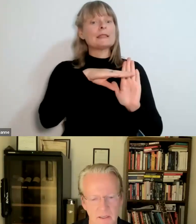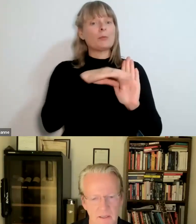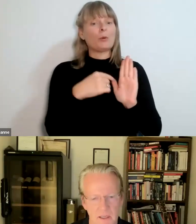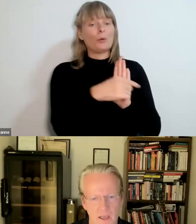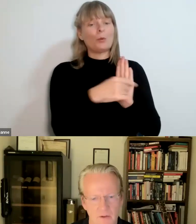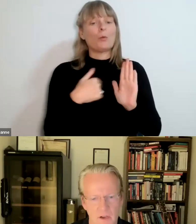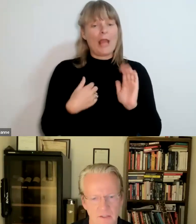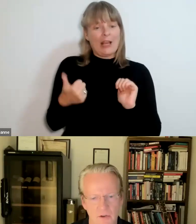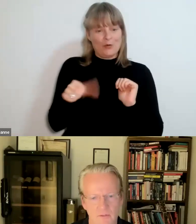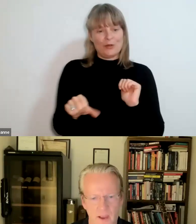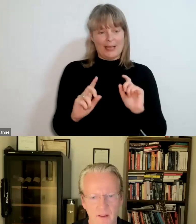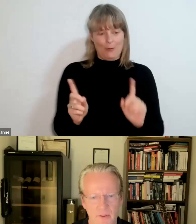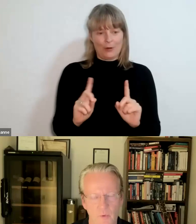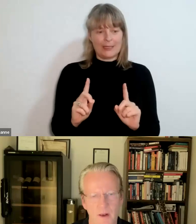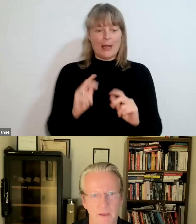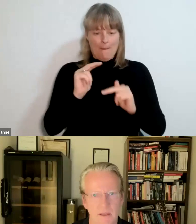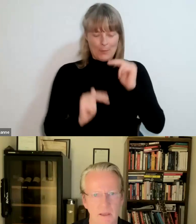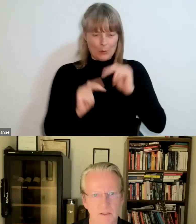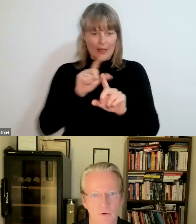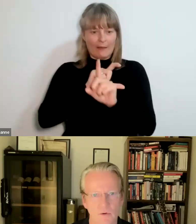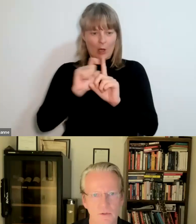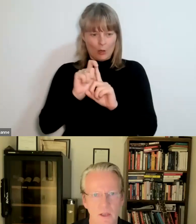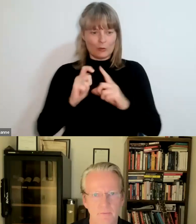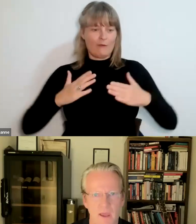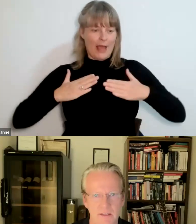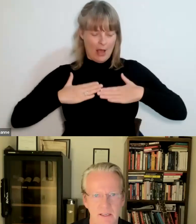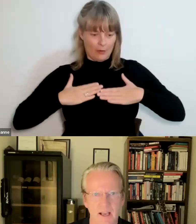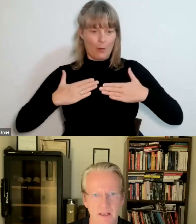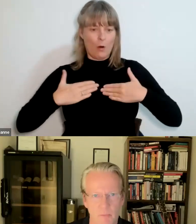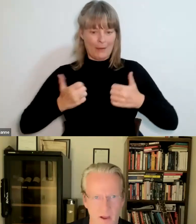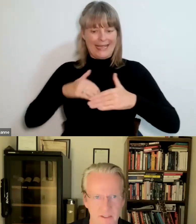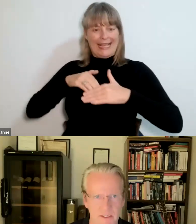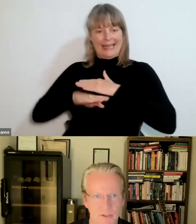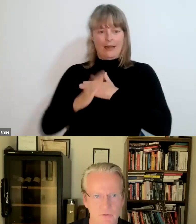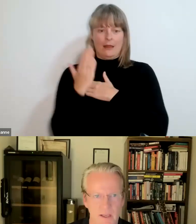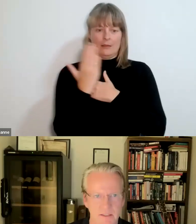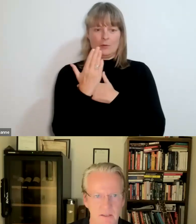you the first one. >> Is a really great question. In the discussion paper one of the principles